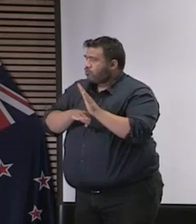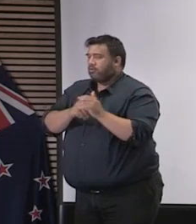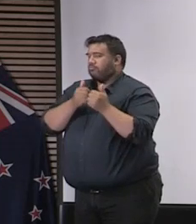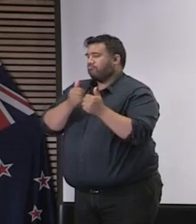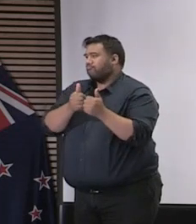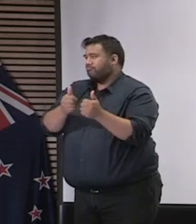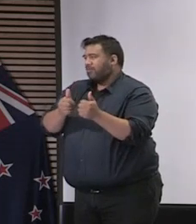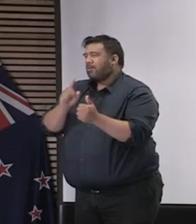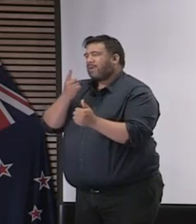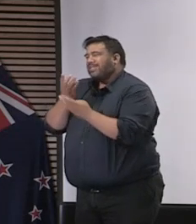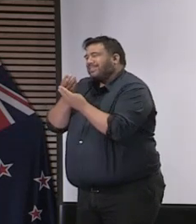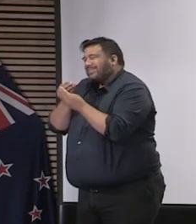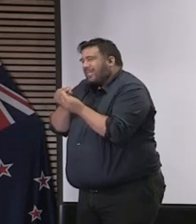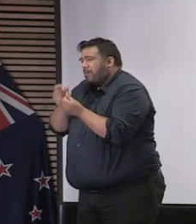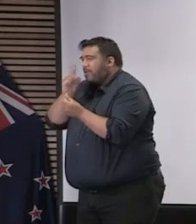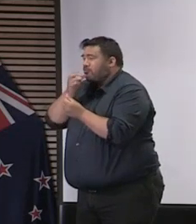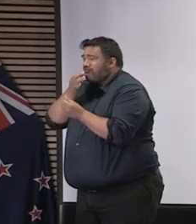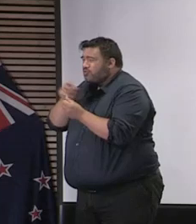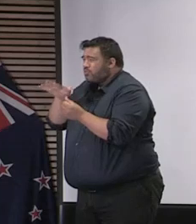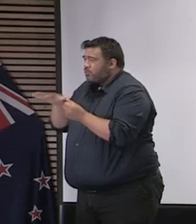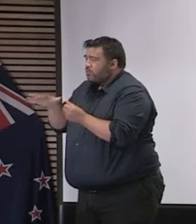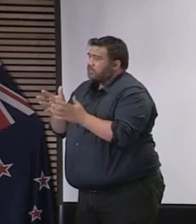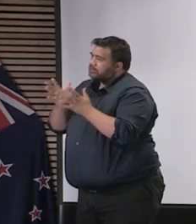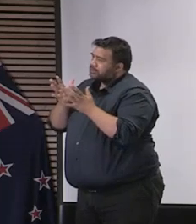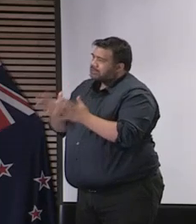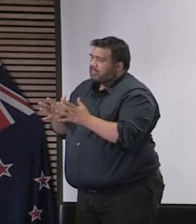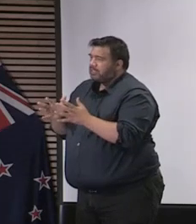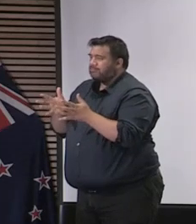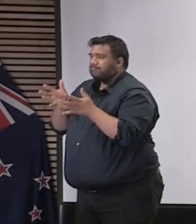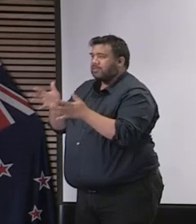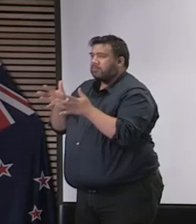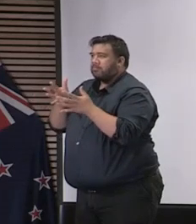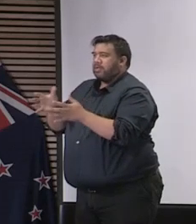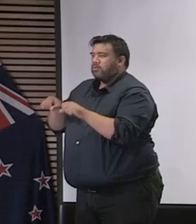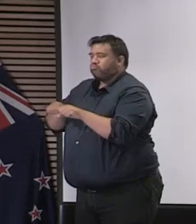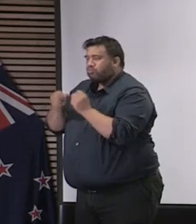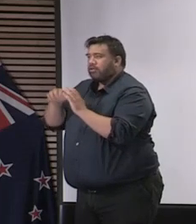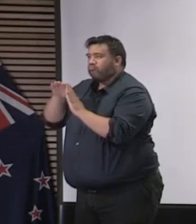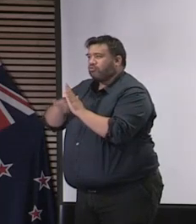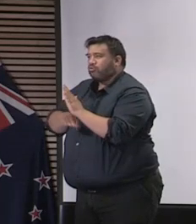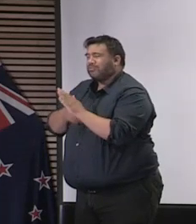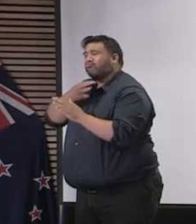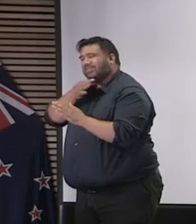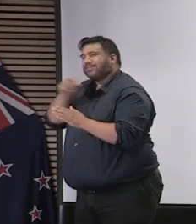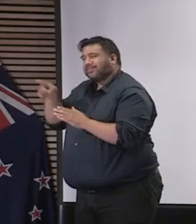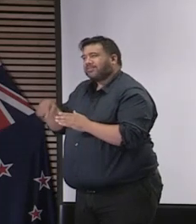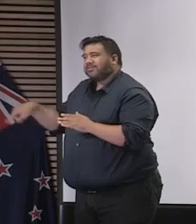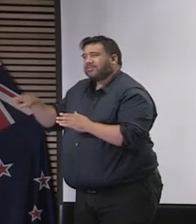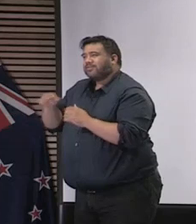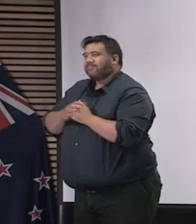are being very conscientious in following the rules. It is of course a minority that